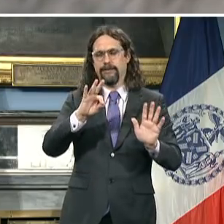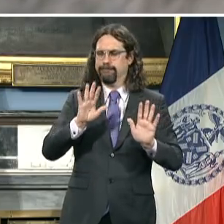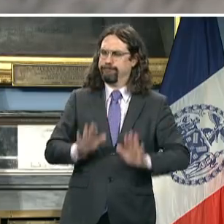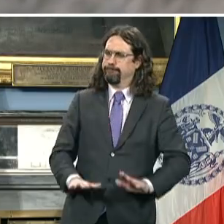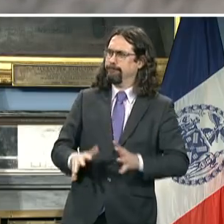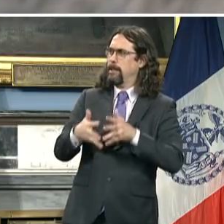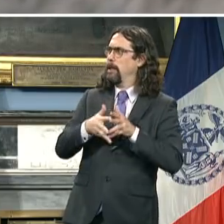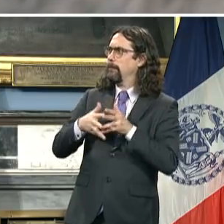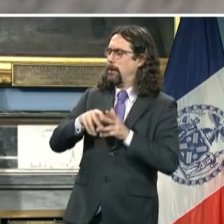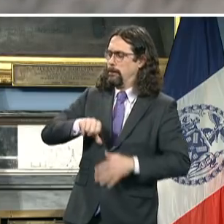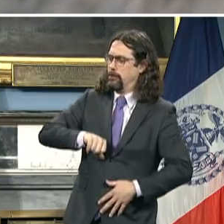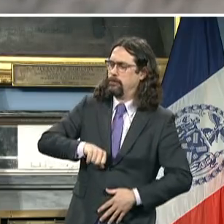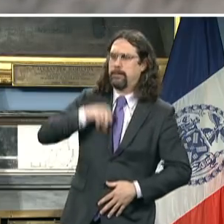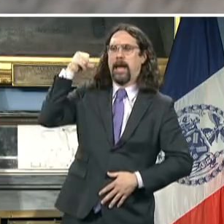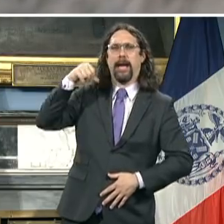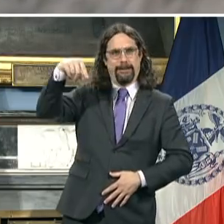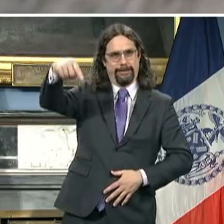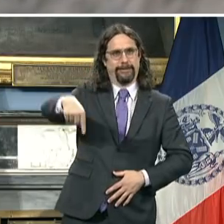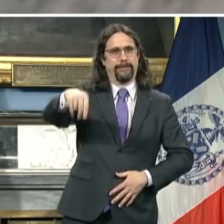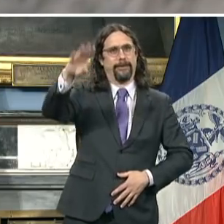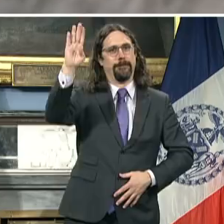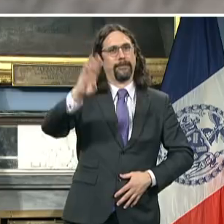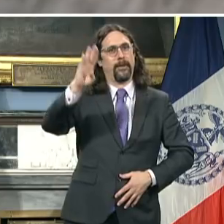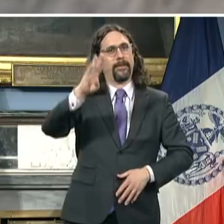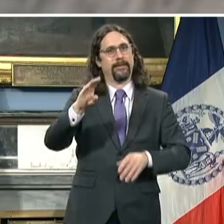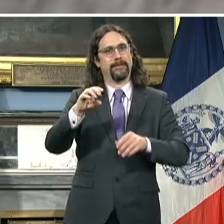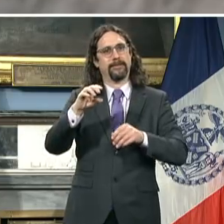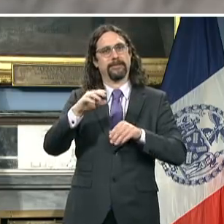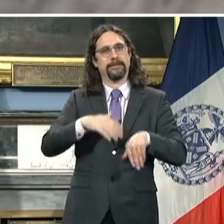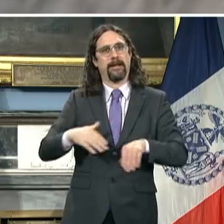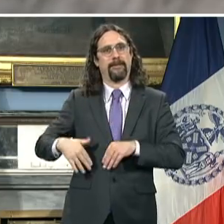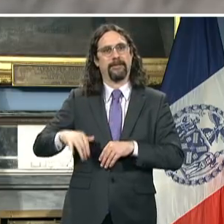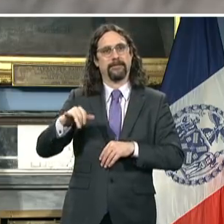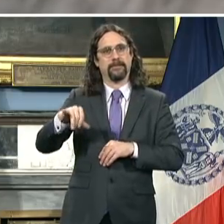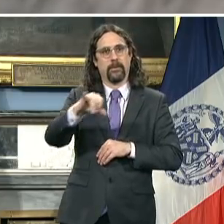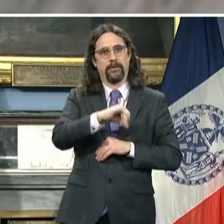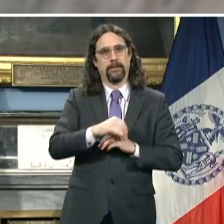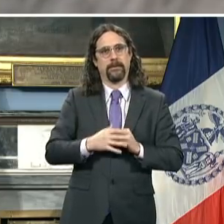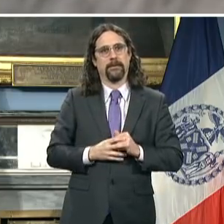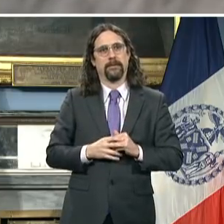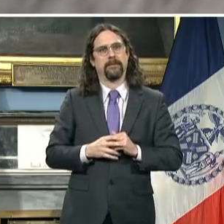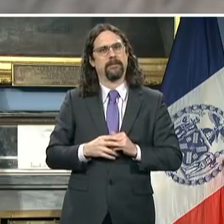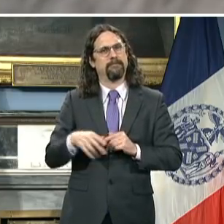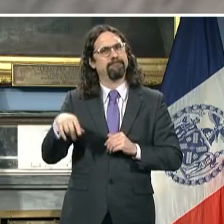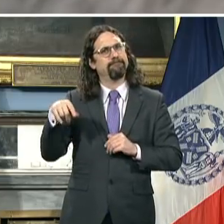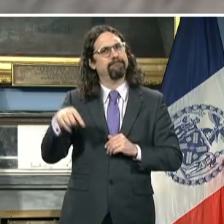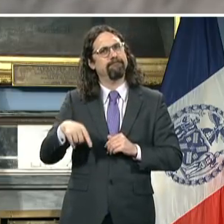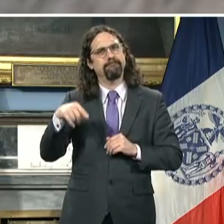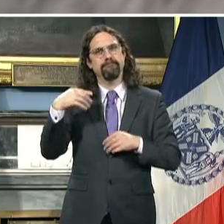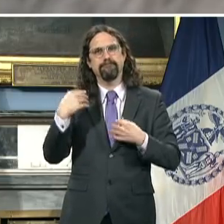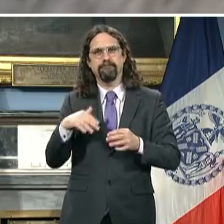THIS WHOLE NATION OF EXTRAORDINARY AND SELFLESS SVIERCE LEADING THE FIGHT AGAINST THE CORONAVIRUS.